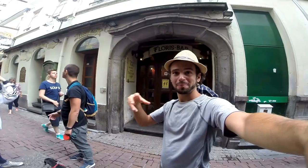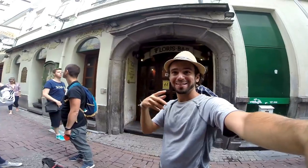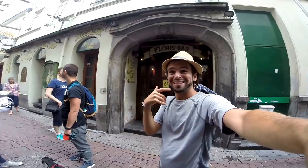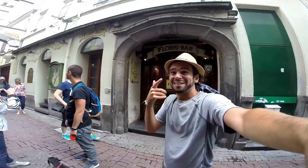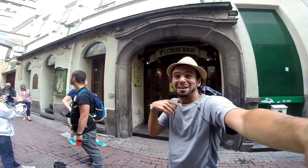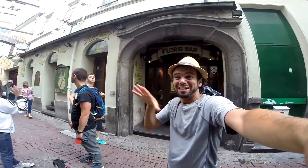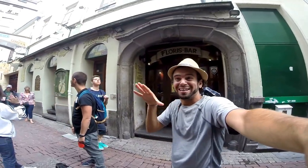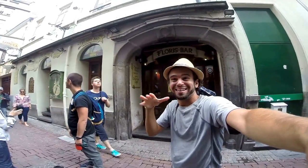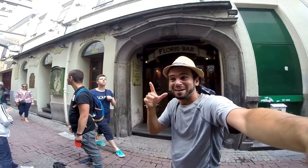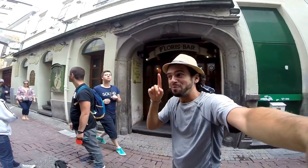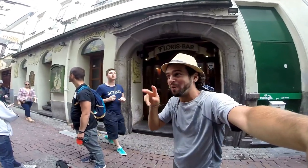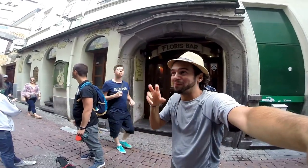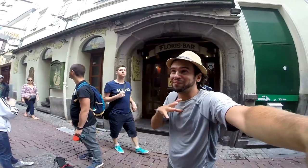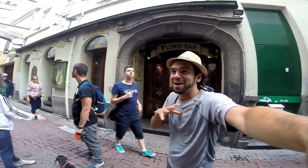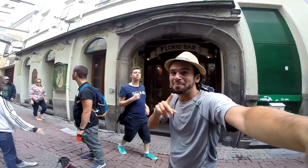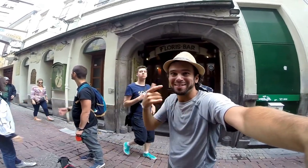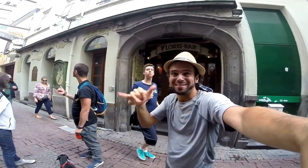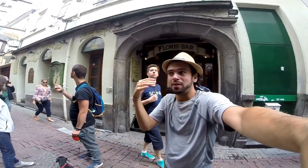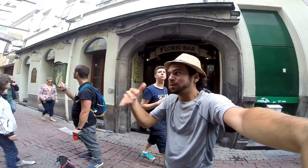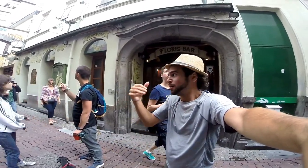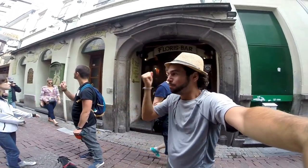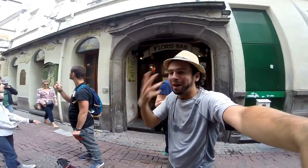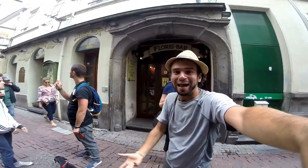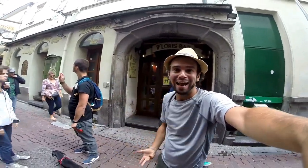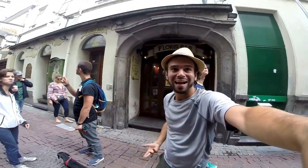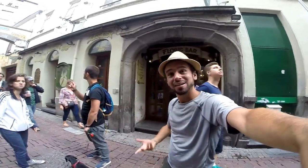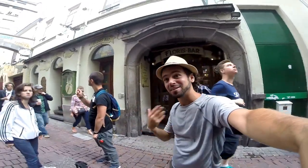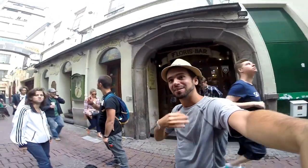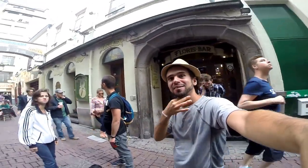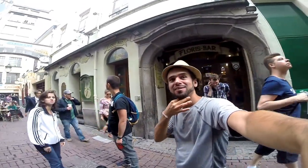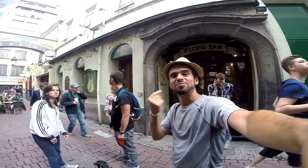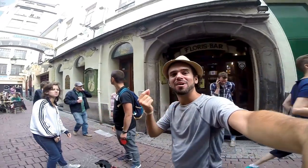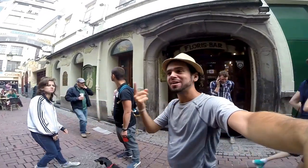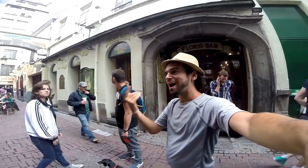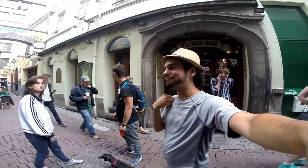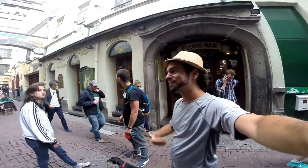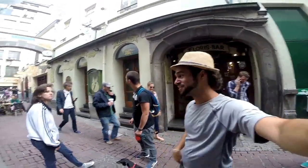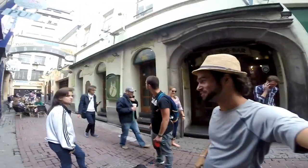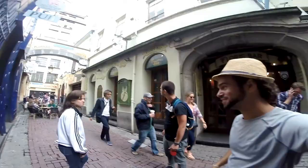I told them it doesn't matter because they have over 2,000 beer!!!!! Come and join me to learn more.